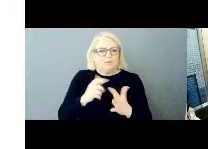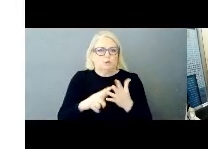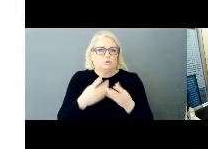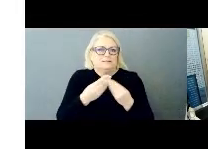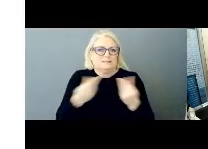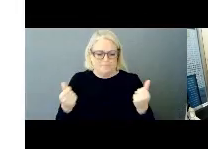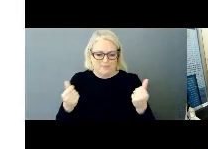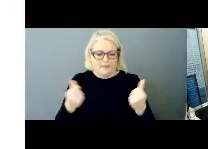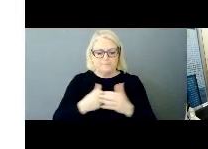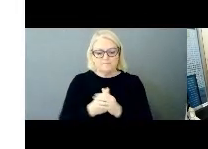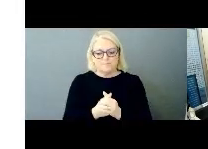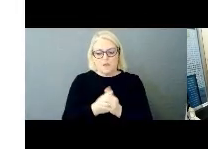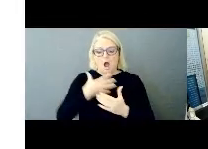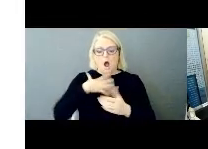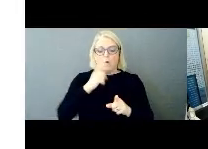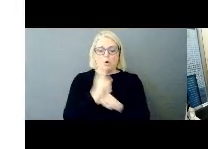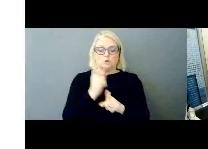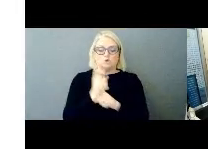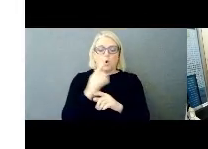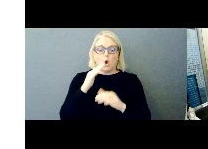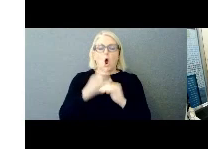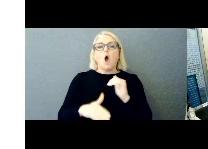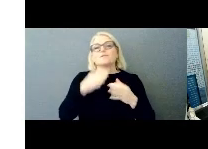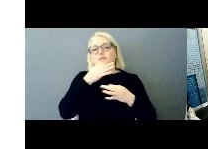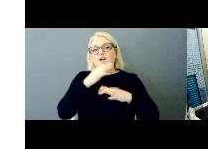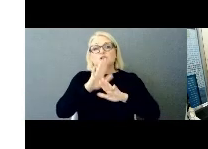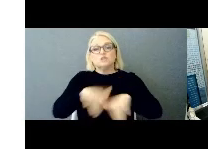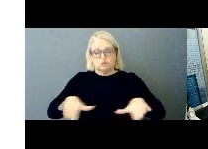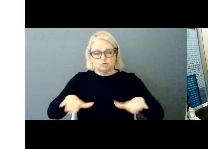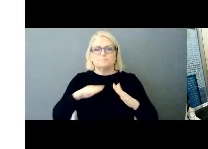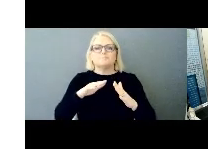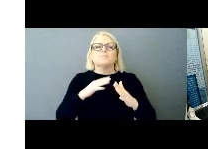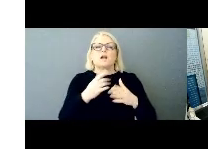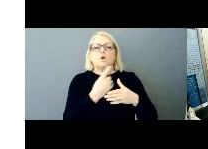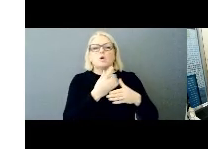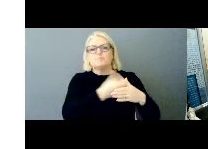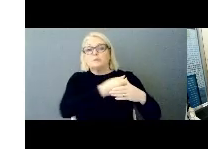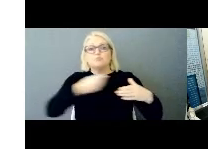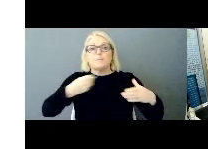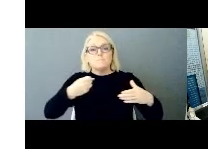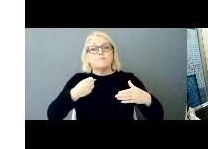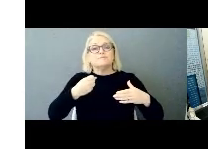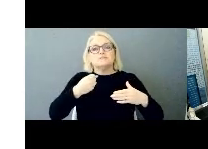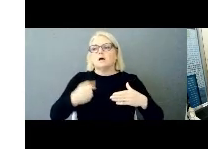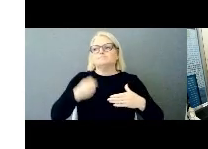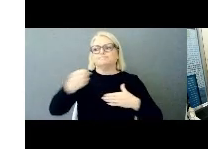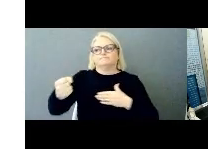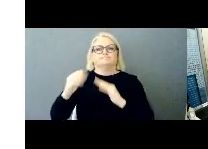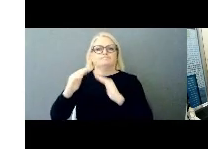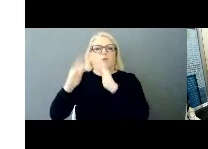And I particularly want to talk about children in out-of-home care and their healthcare needs. This is work that was led by Karen McLean,